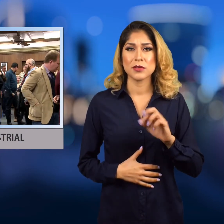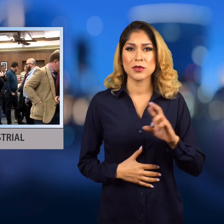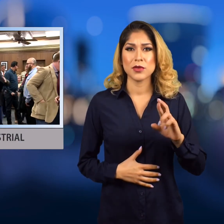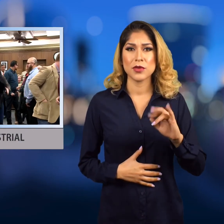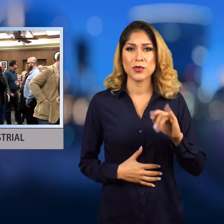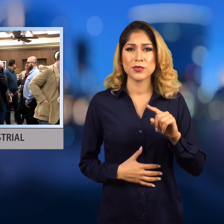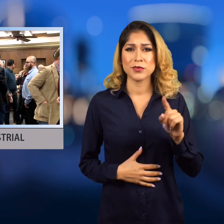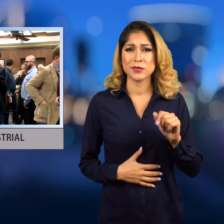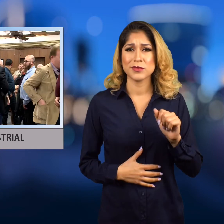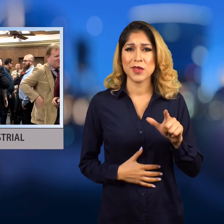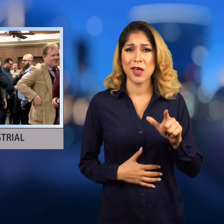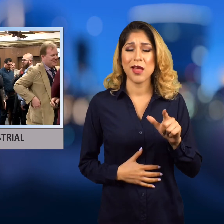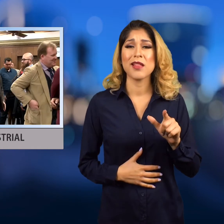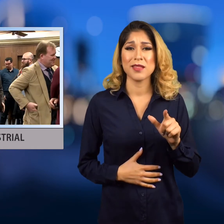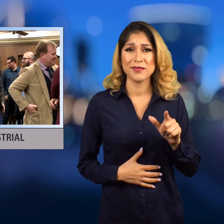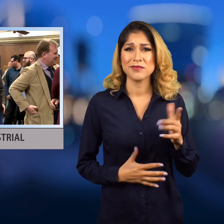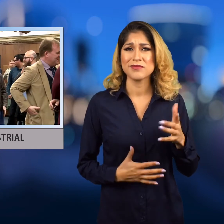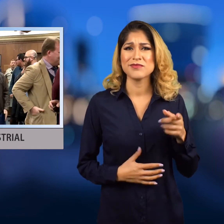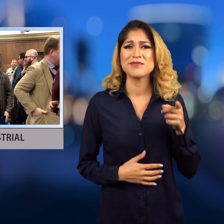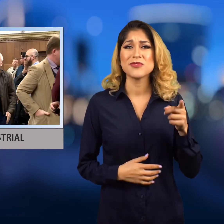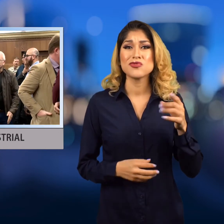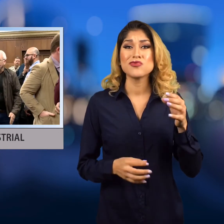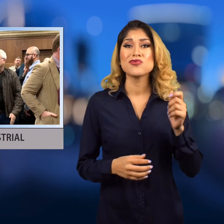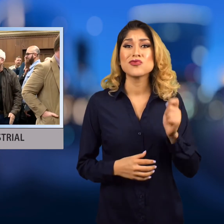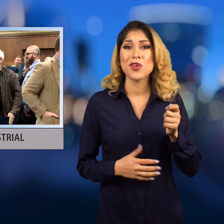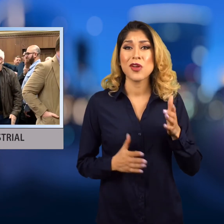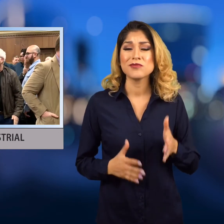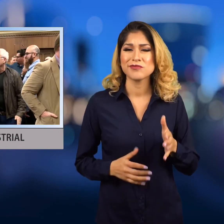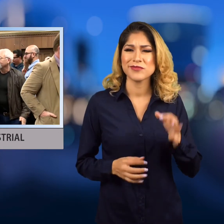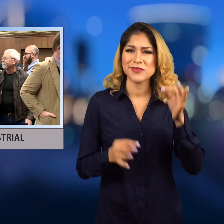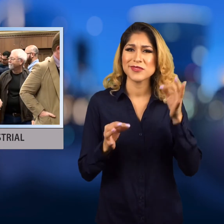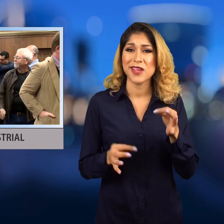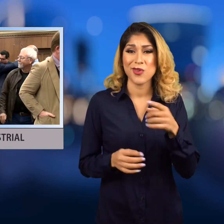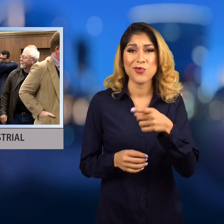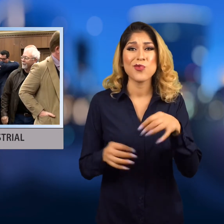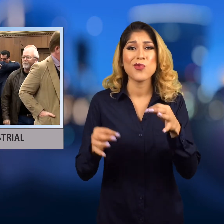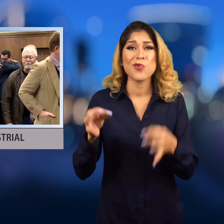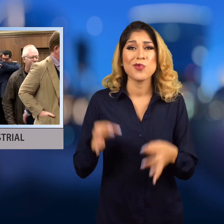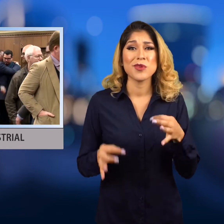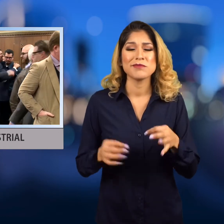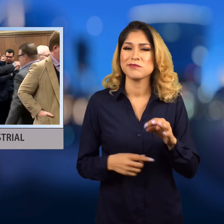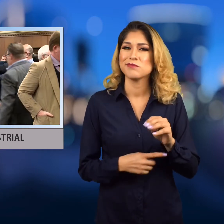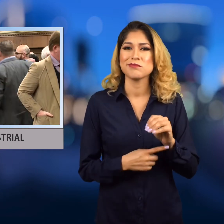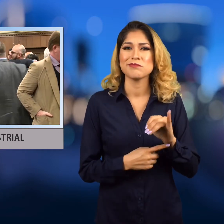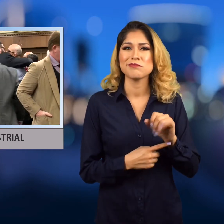has ended in a mistrial.